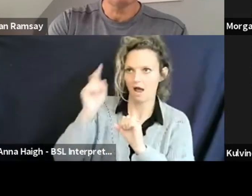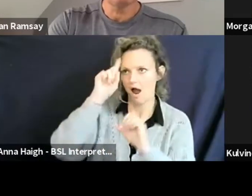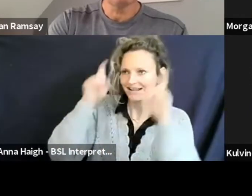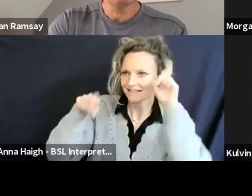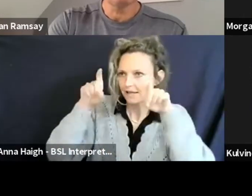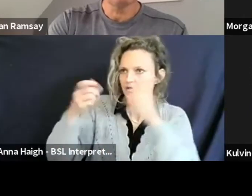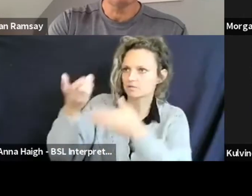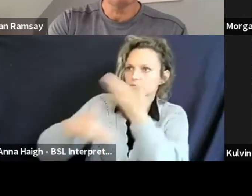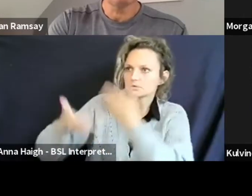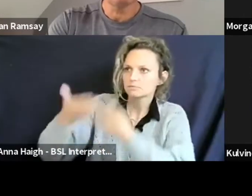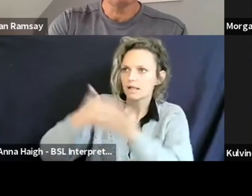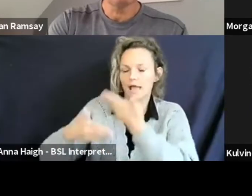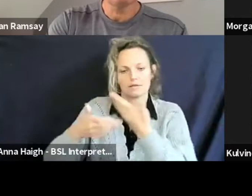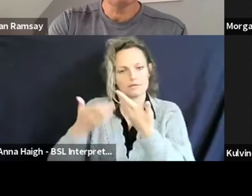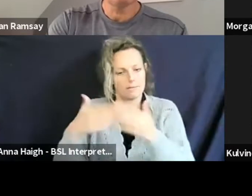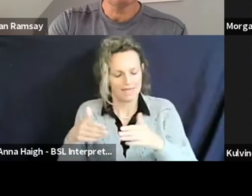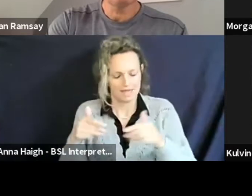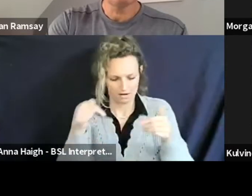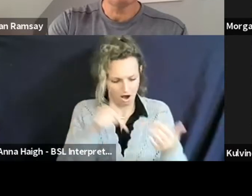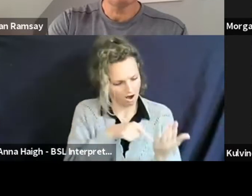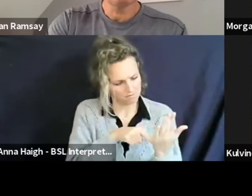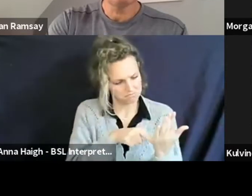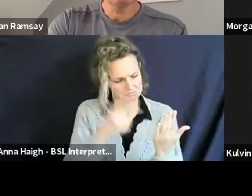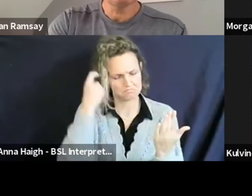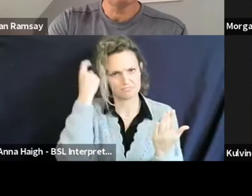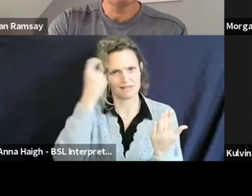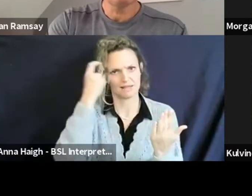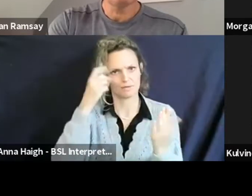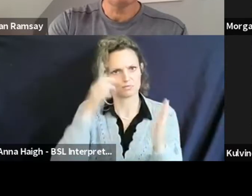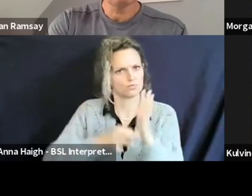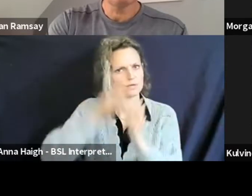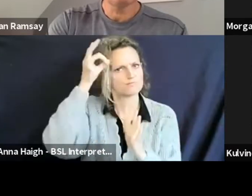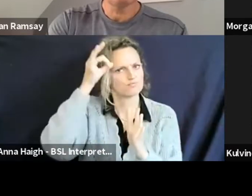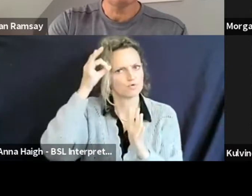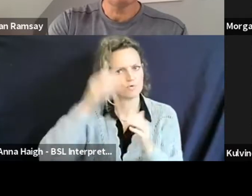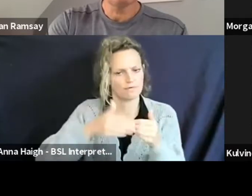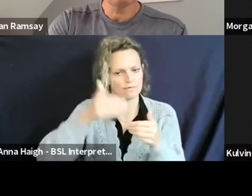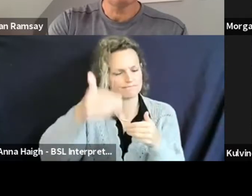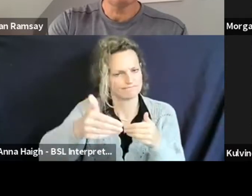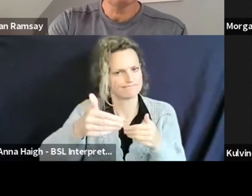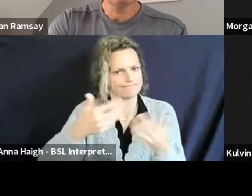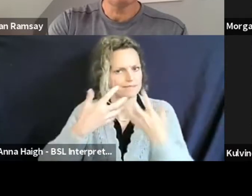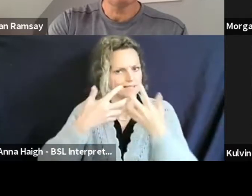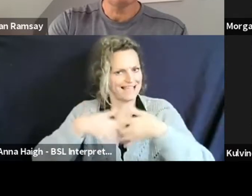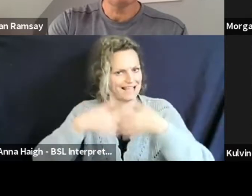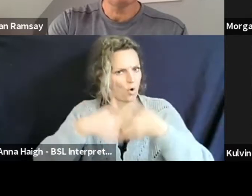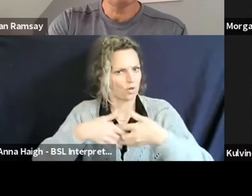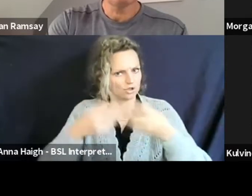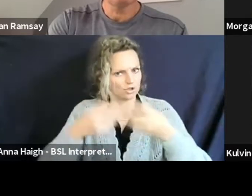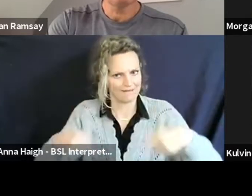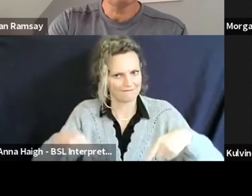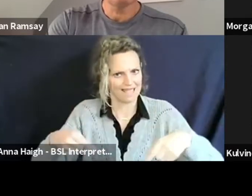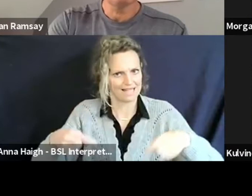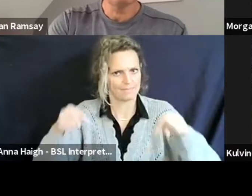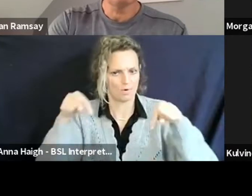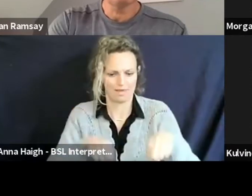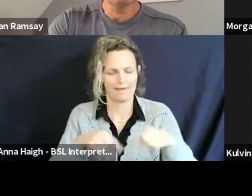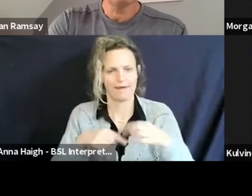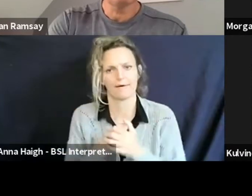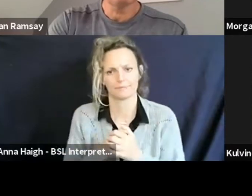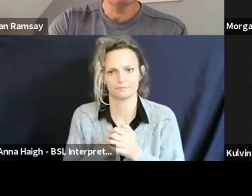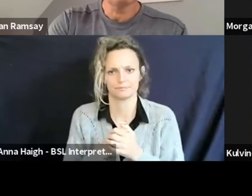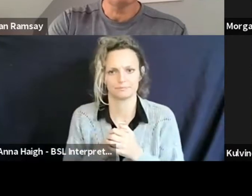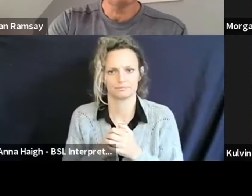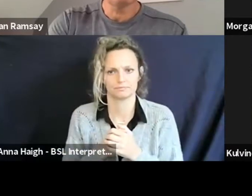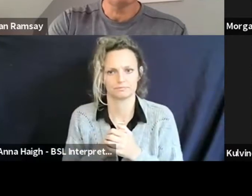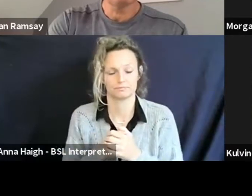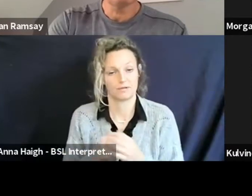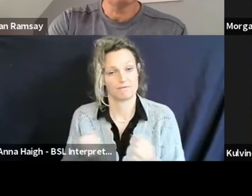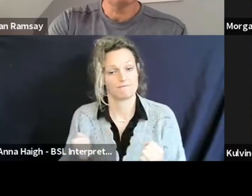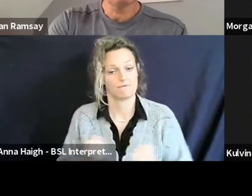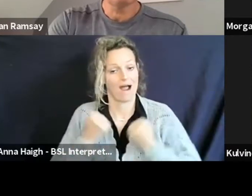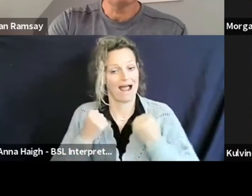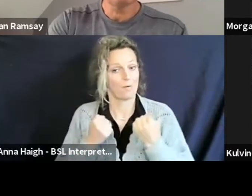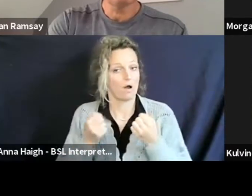But those were presented to our executive committee.